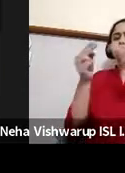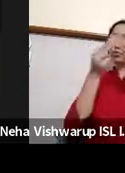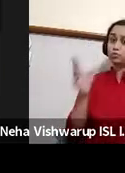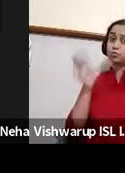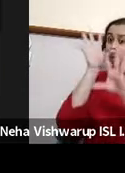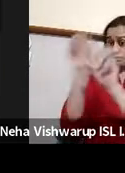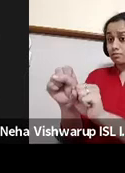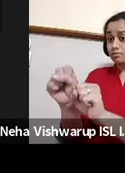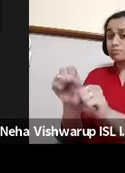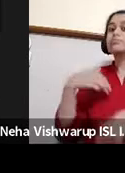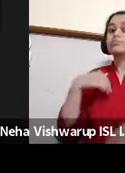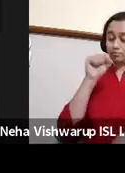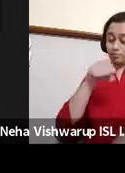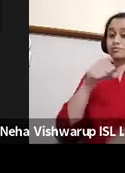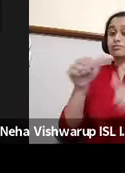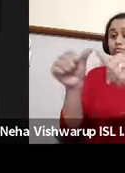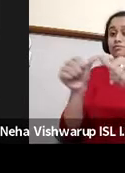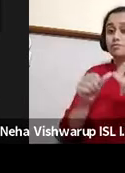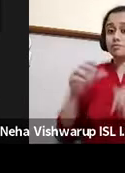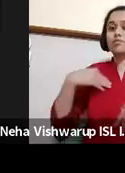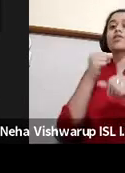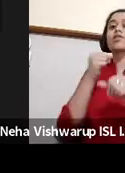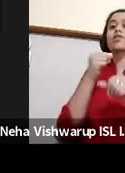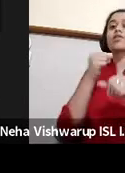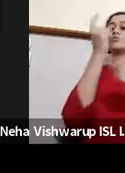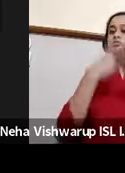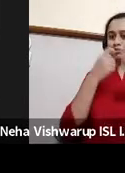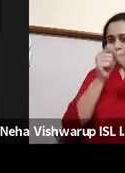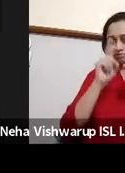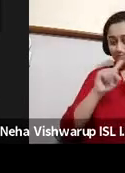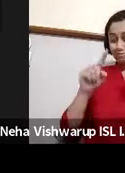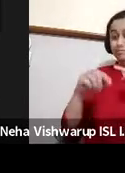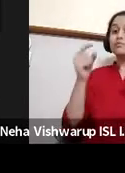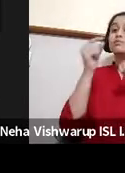he almost immediately mentioned guru that's piasa which was released the same year he was born